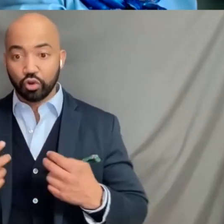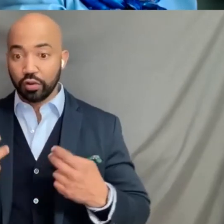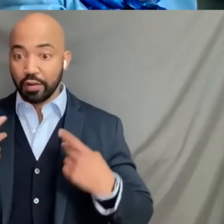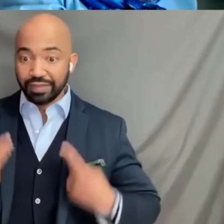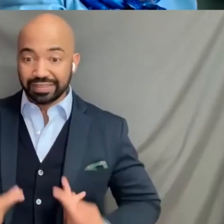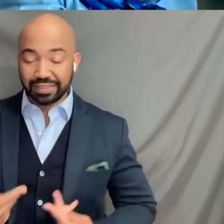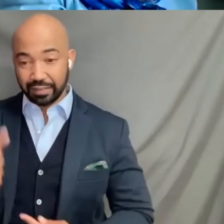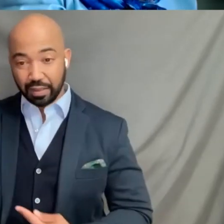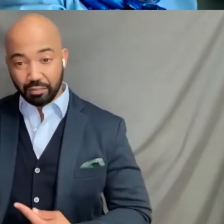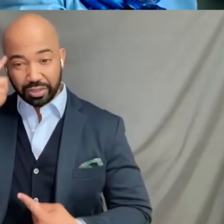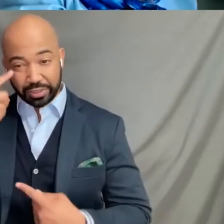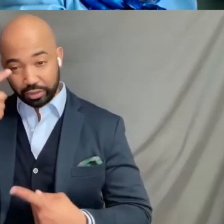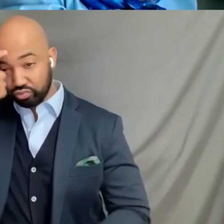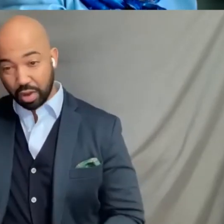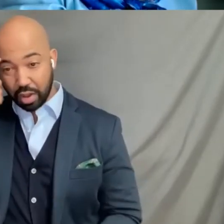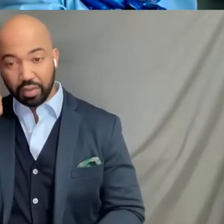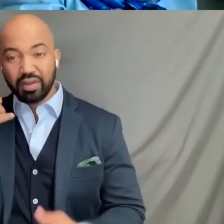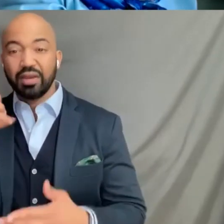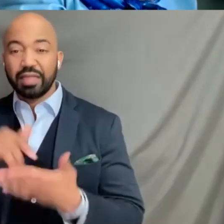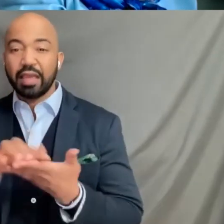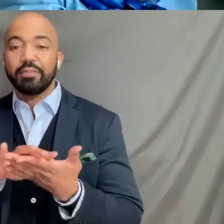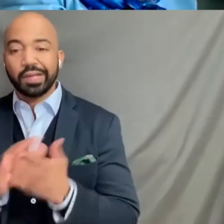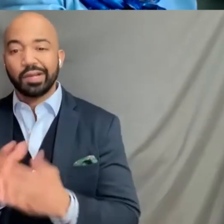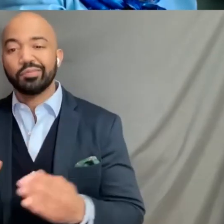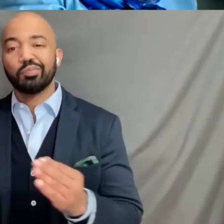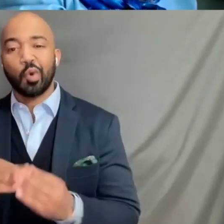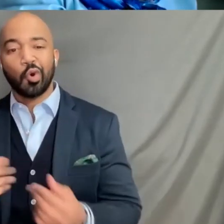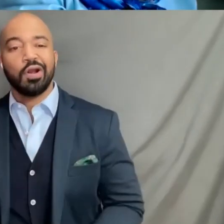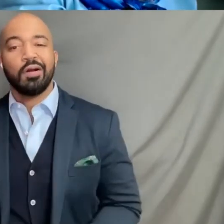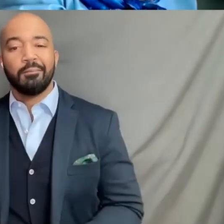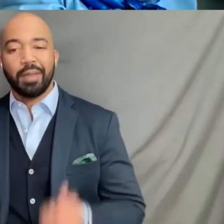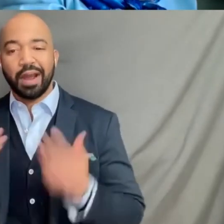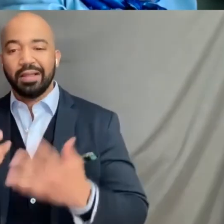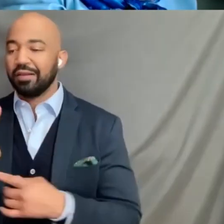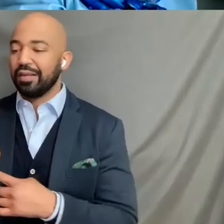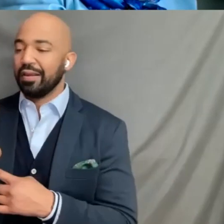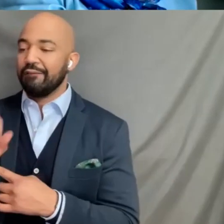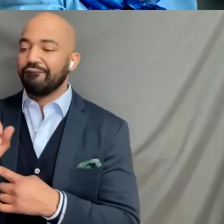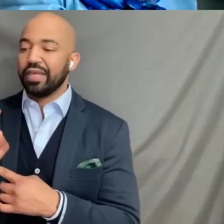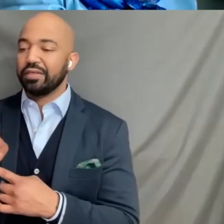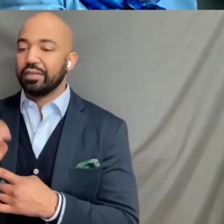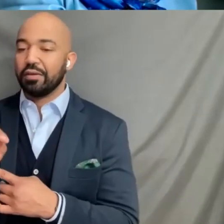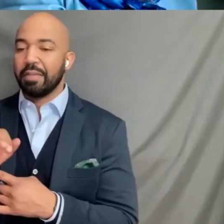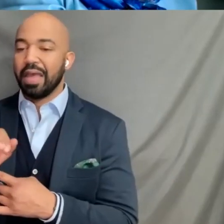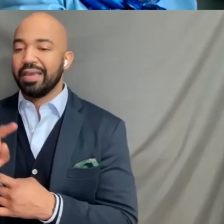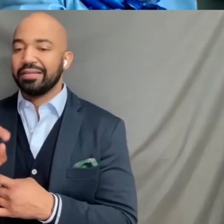which then just adds to that polyvictimization cycle of having more and more trauma. That may not have addressed your question